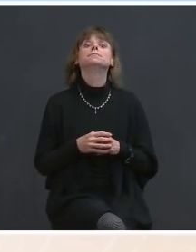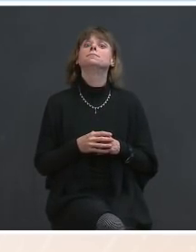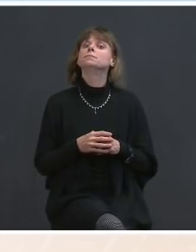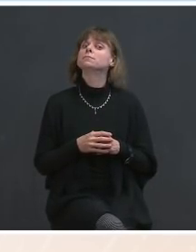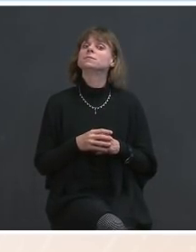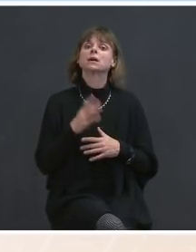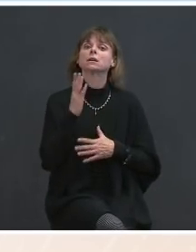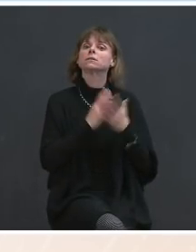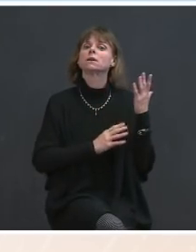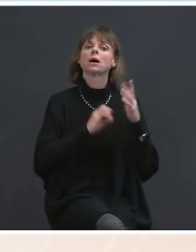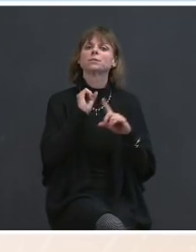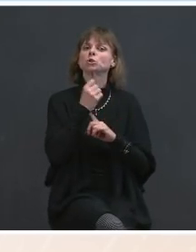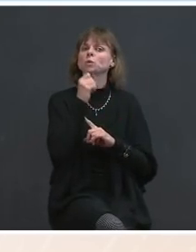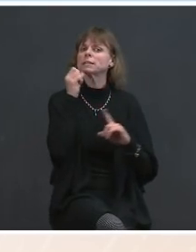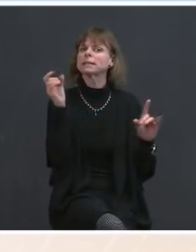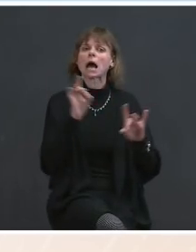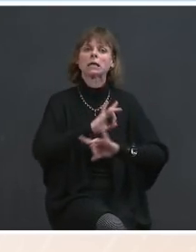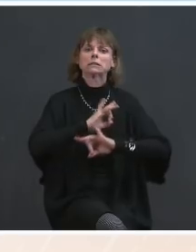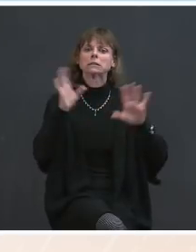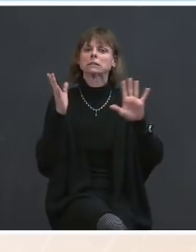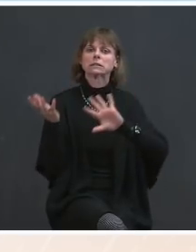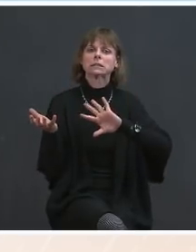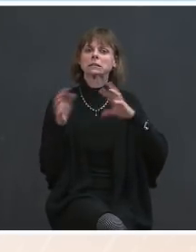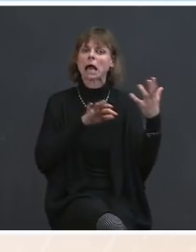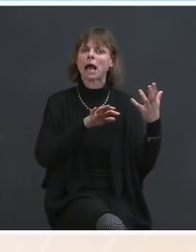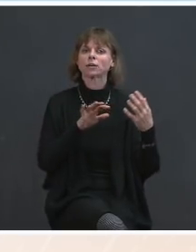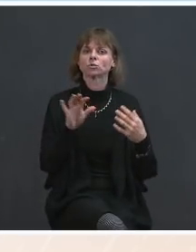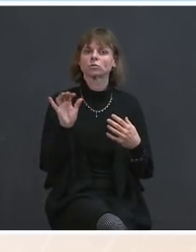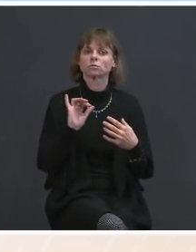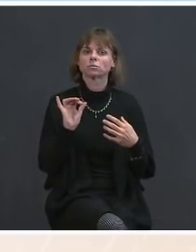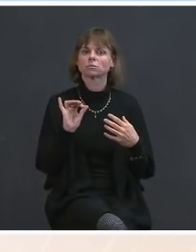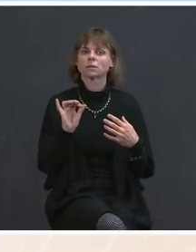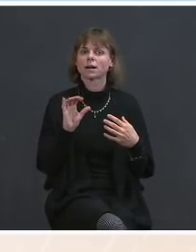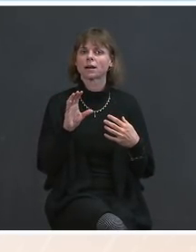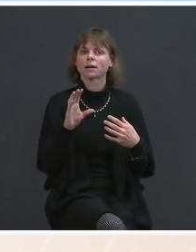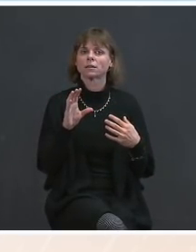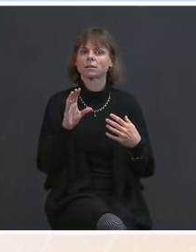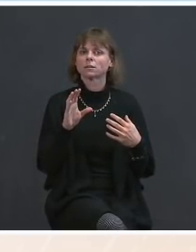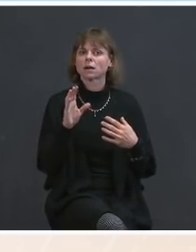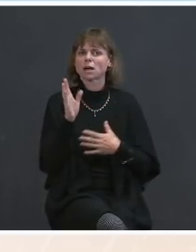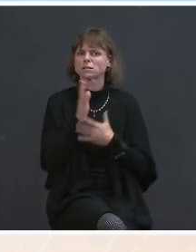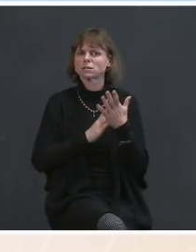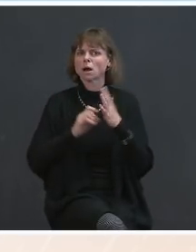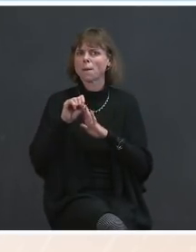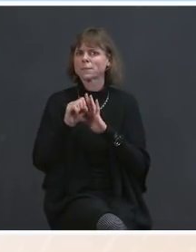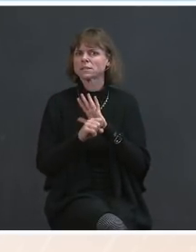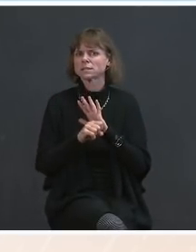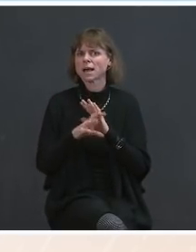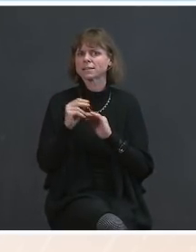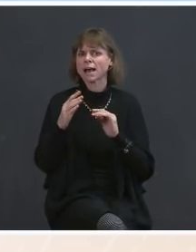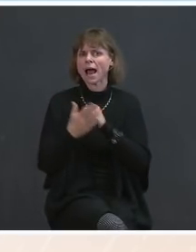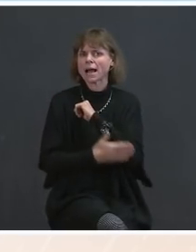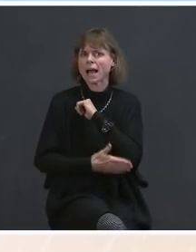it was maybe earlier thought it might be, and the shortfall isn't as great -- some of the states and localities could find themselves with surpluses.